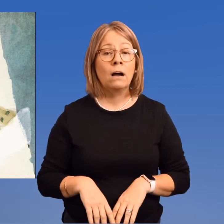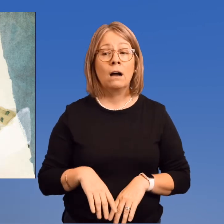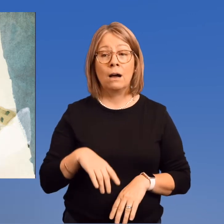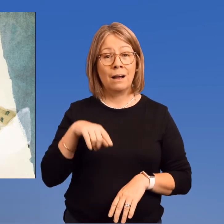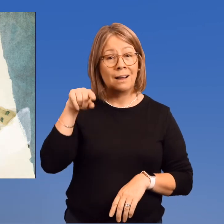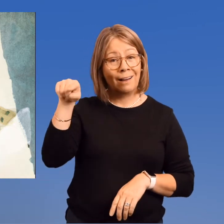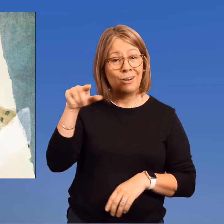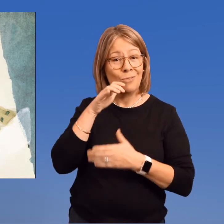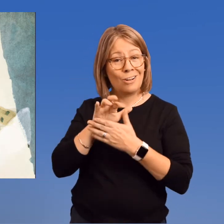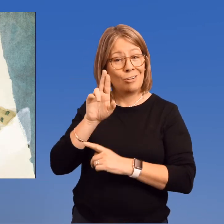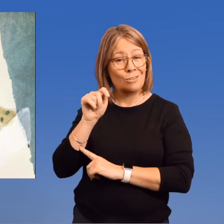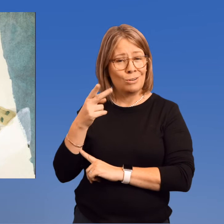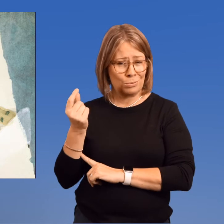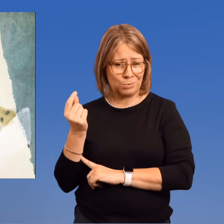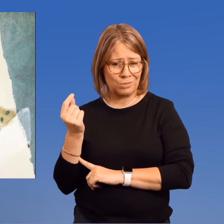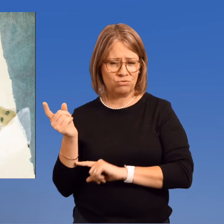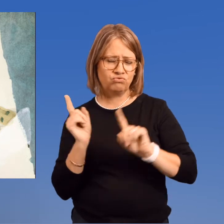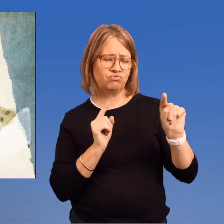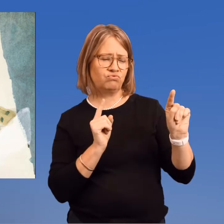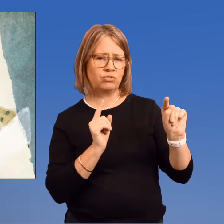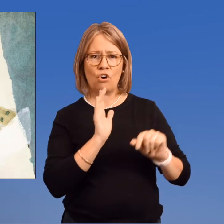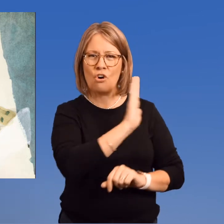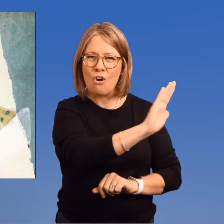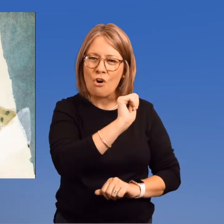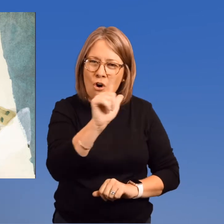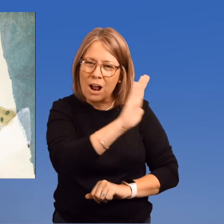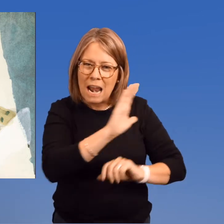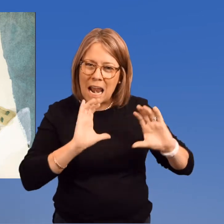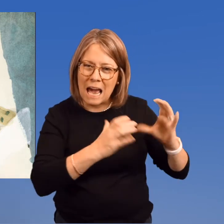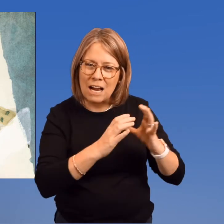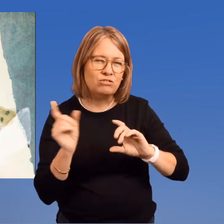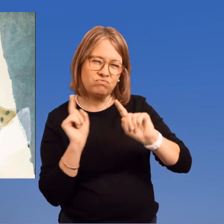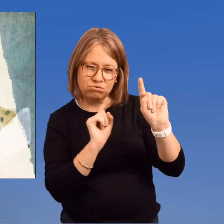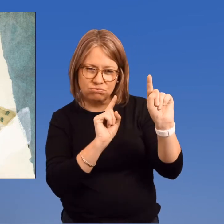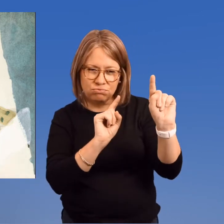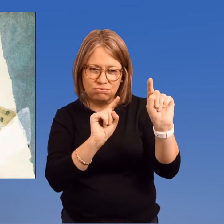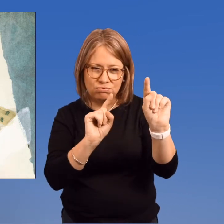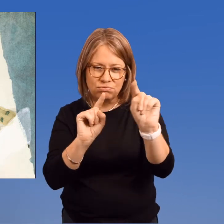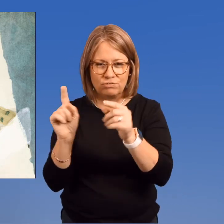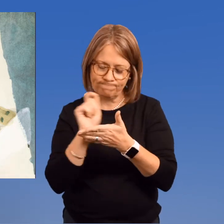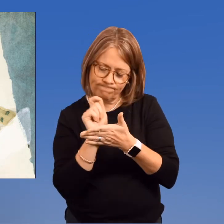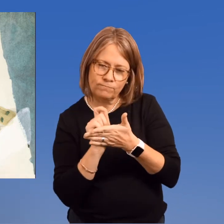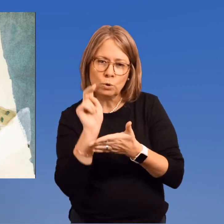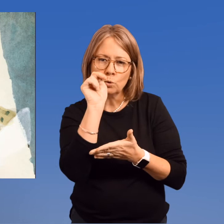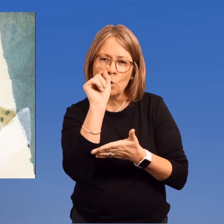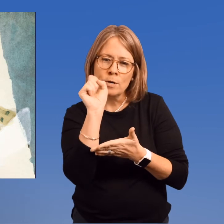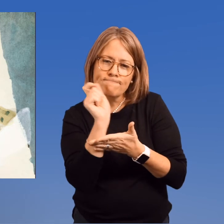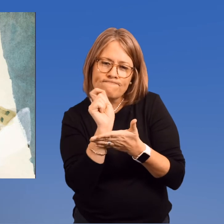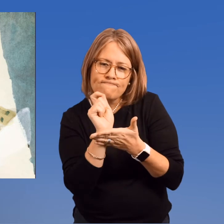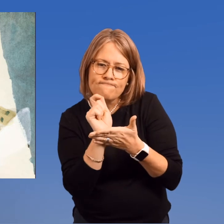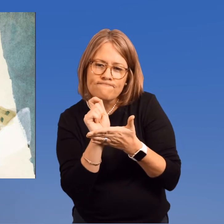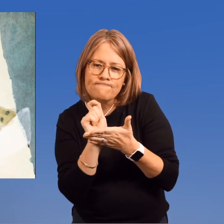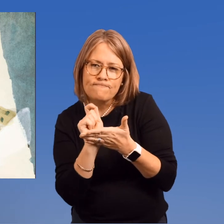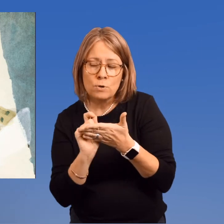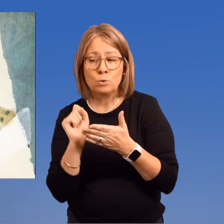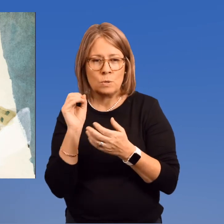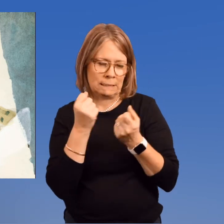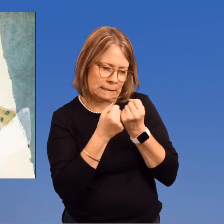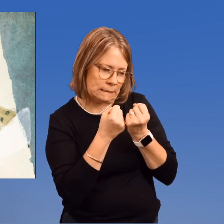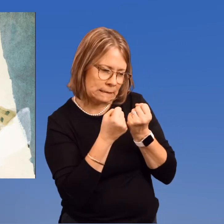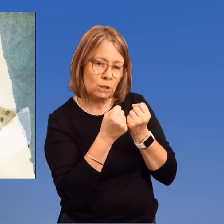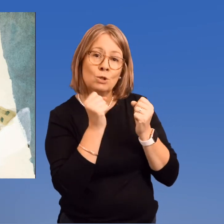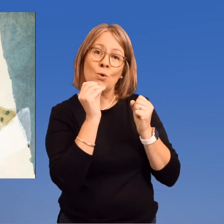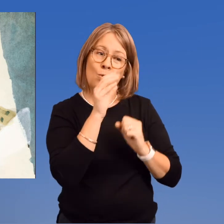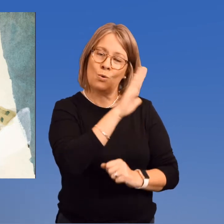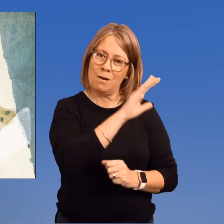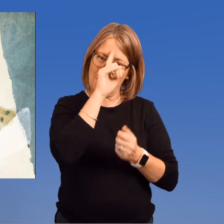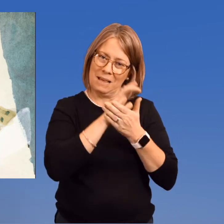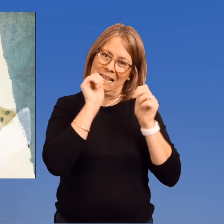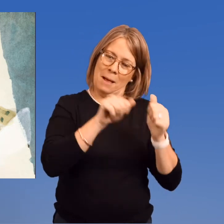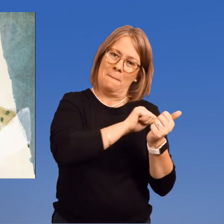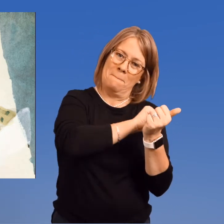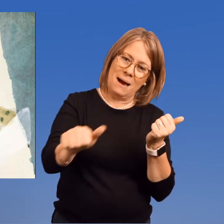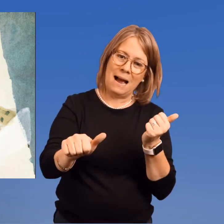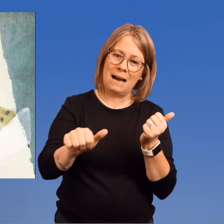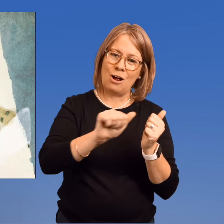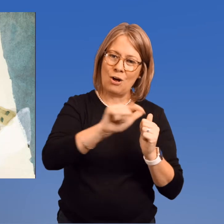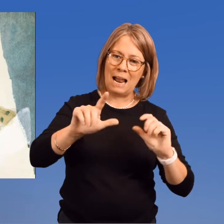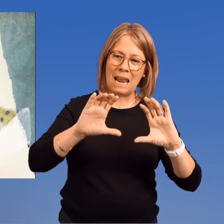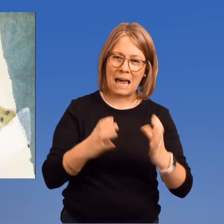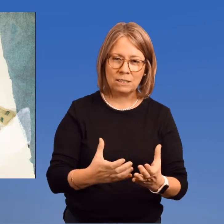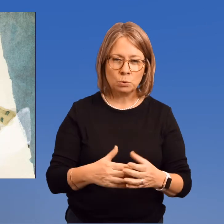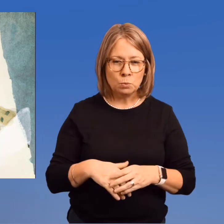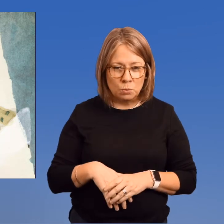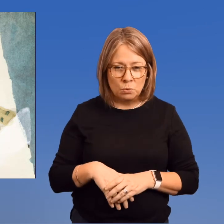Ruth went to his classes for him and took notes so that he could pass his courses.